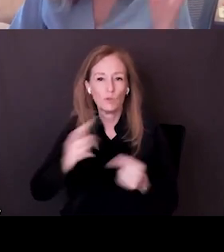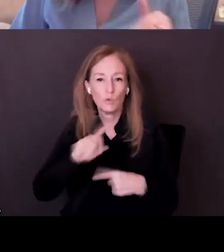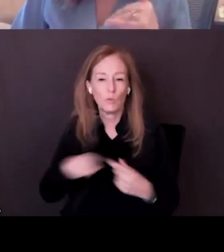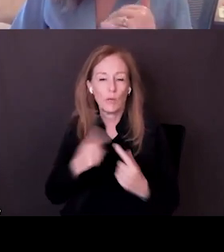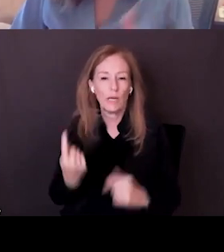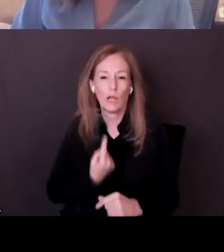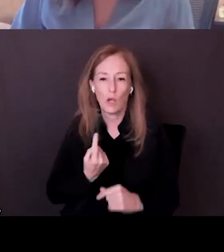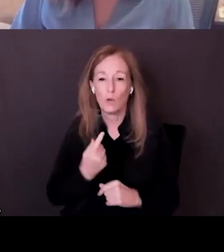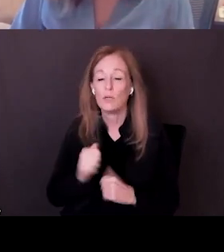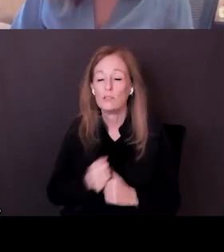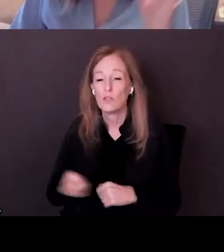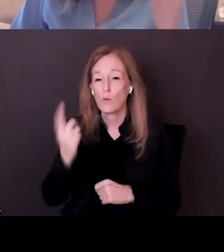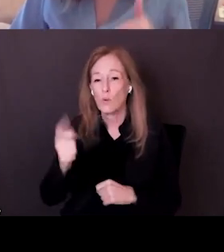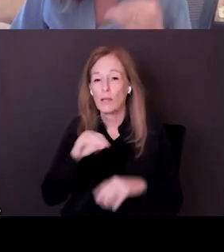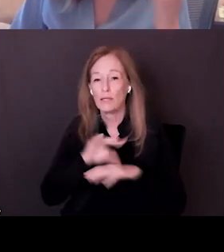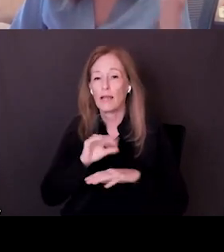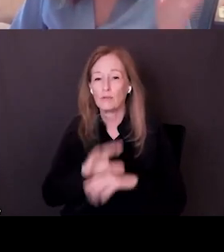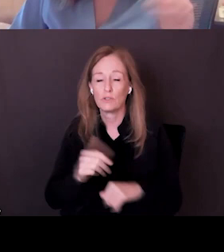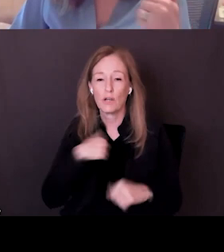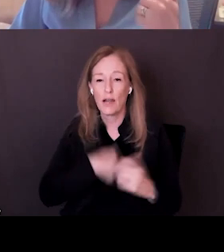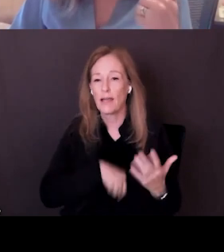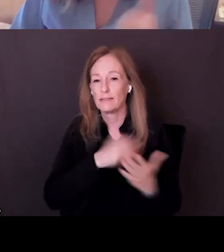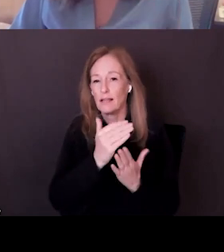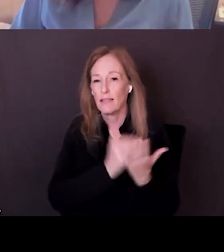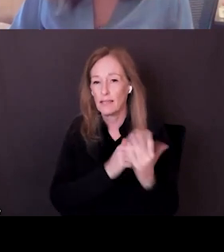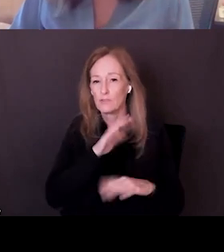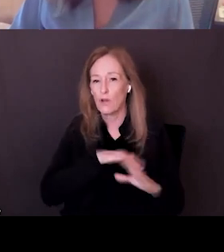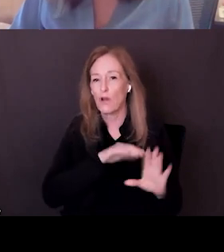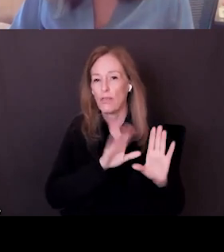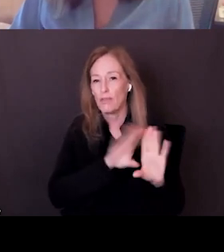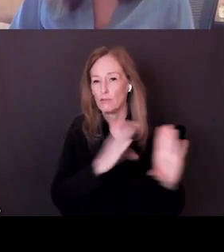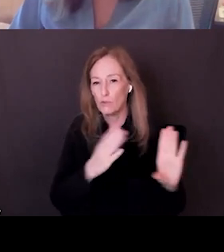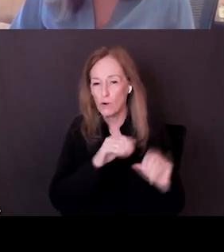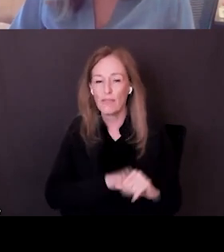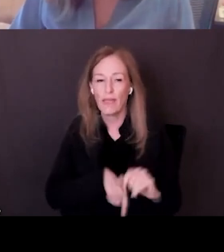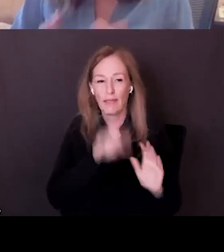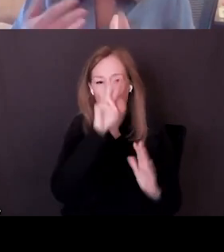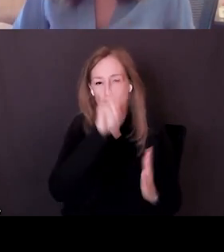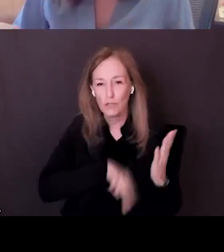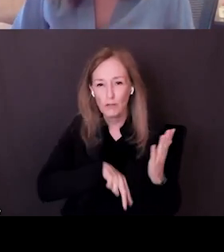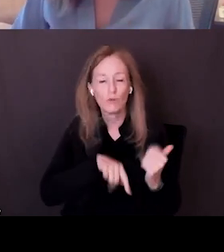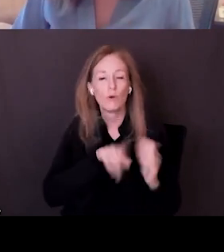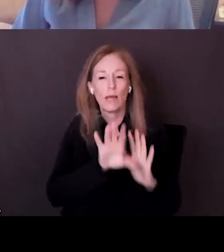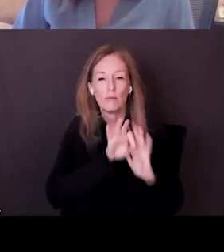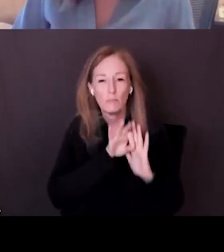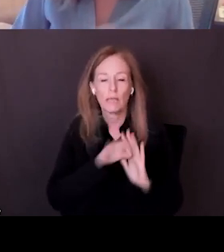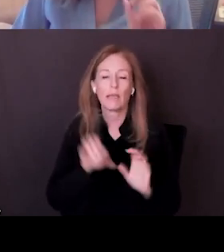CREATED A LIST ON THE DOOR THEY CAN READ THROUGH AND PICK ONE OF THOSE ITEMS THEY CAN DO WHILE IN THEIR ROOM.